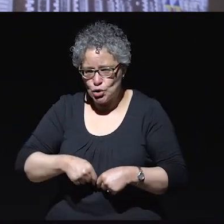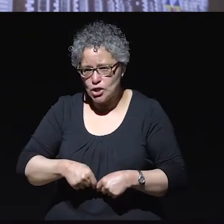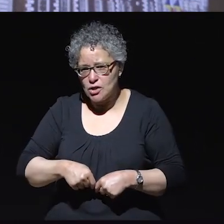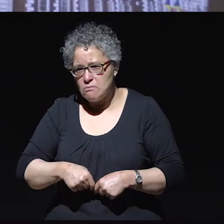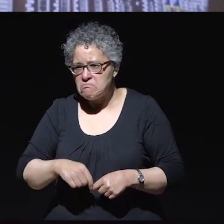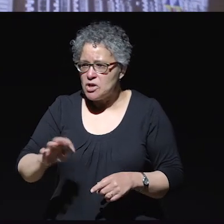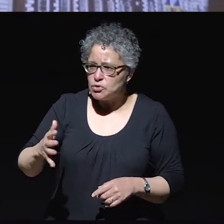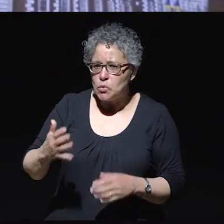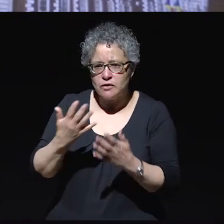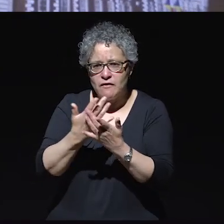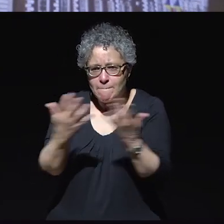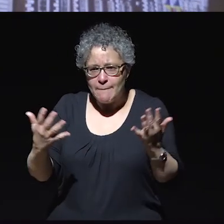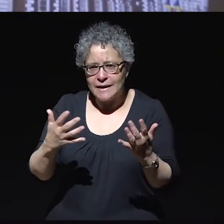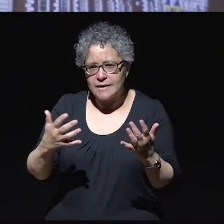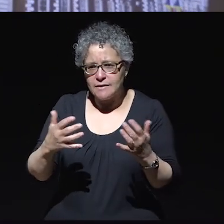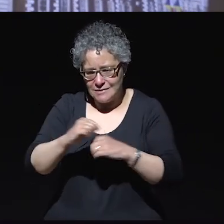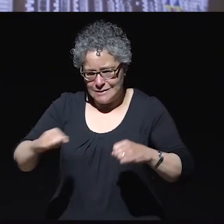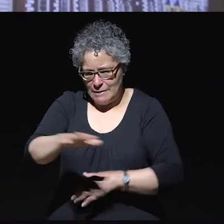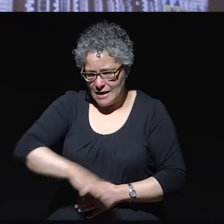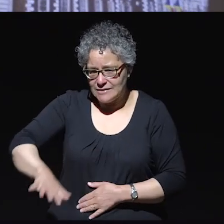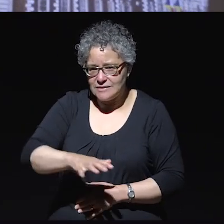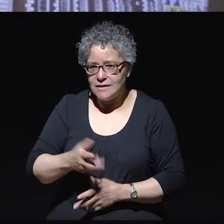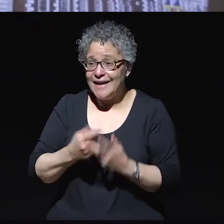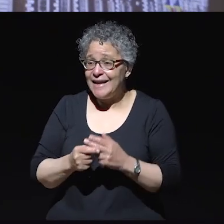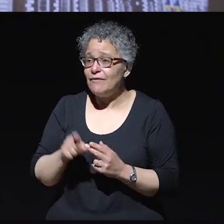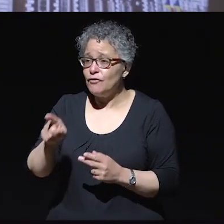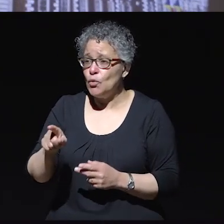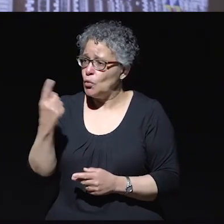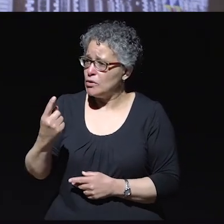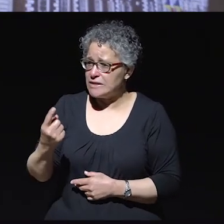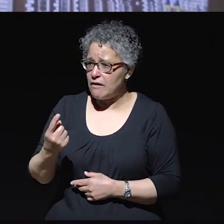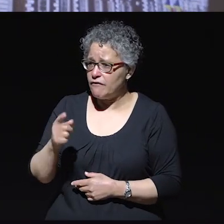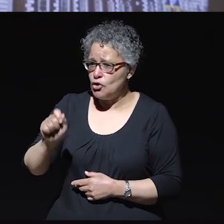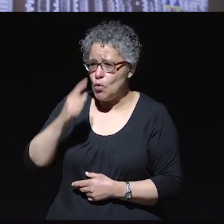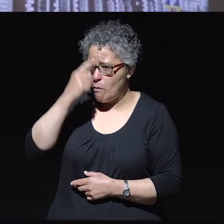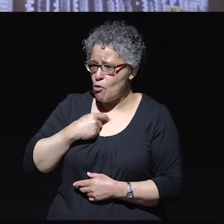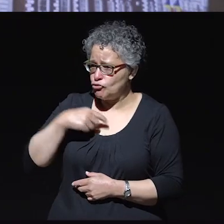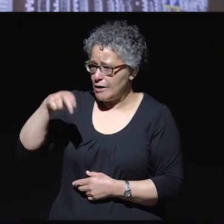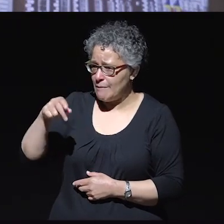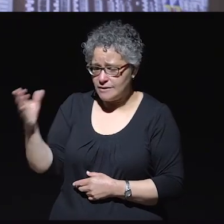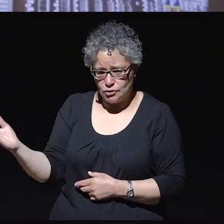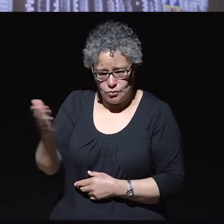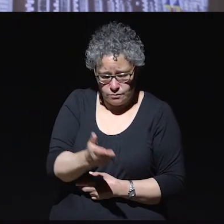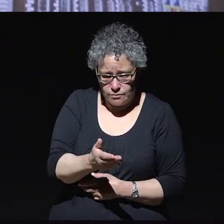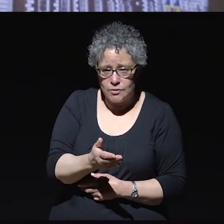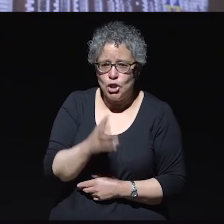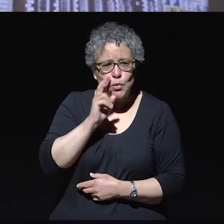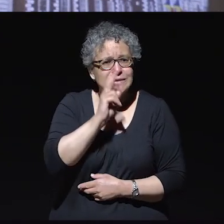This is where you would, of course, go if you were about to be painted. It would be where you go and have a look at the recent works of art created by artists.